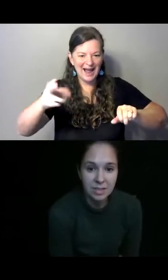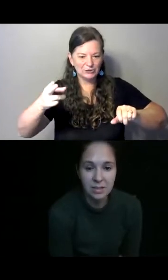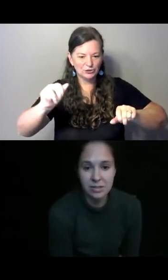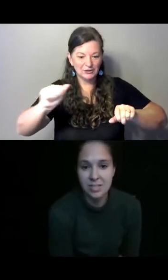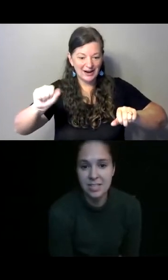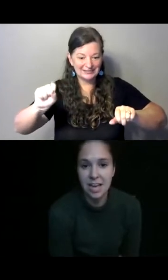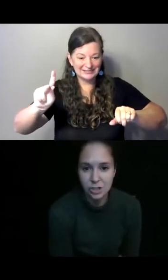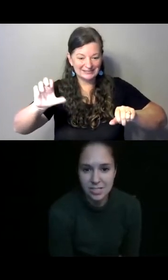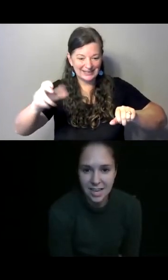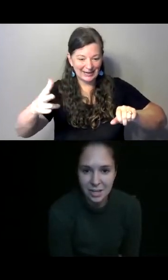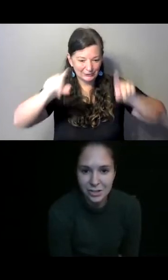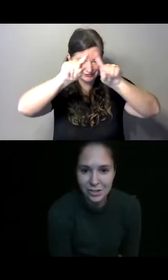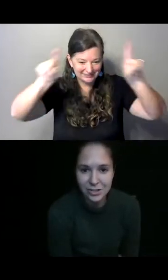there's the Etch-a-Sketch